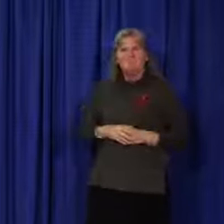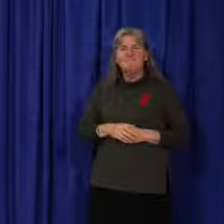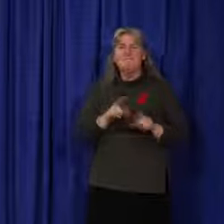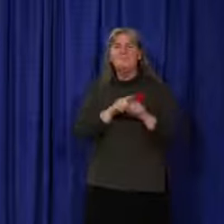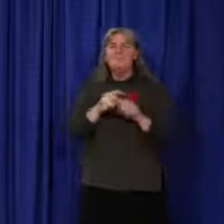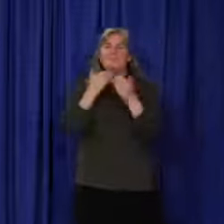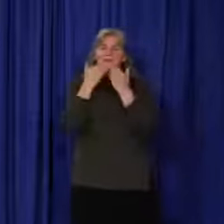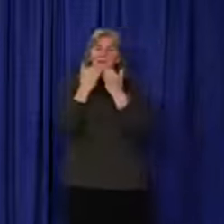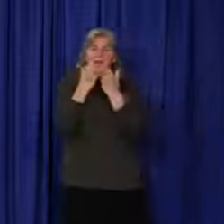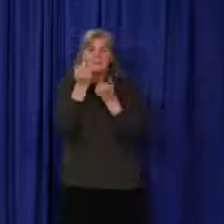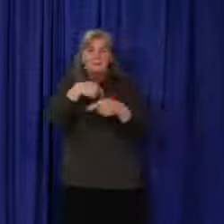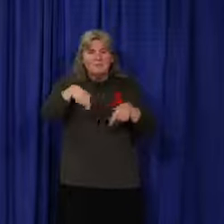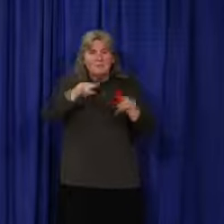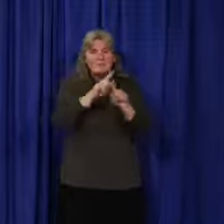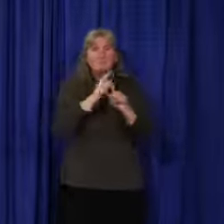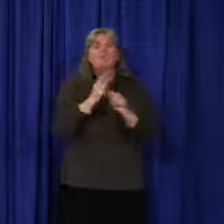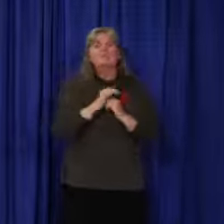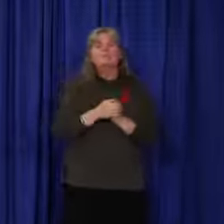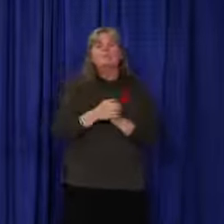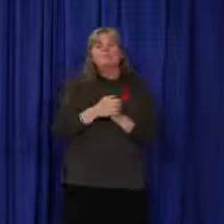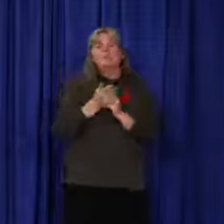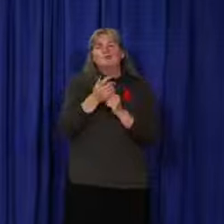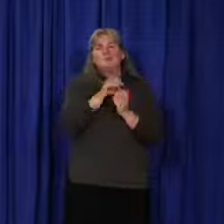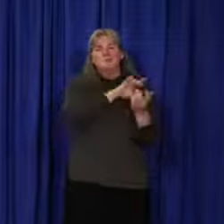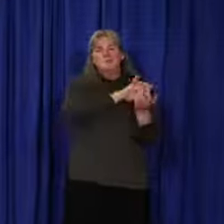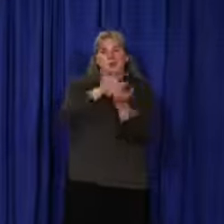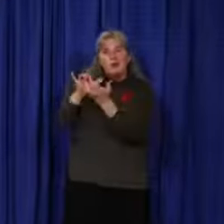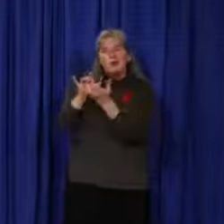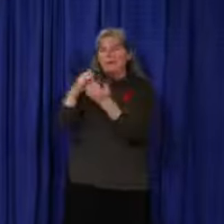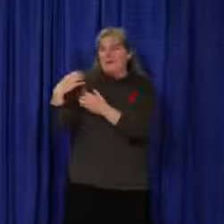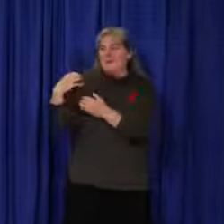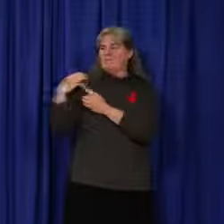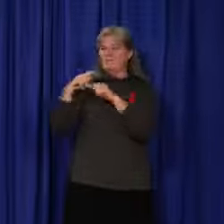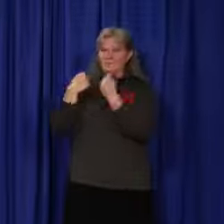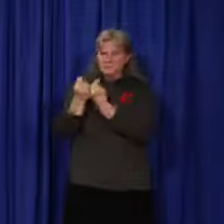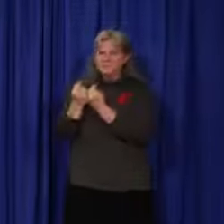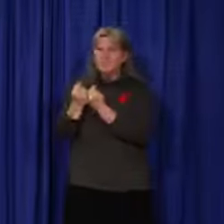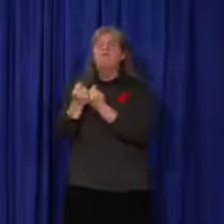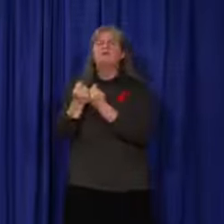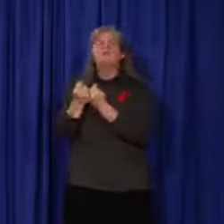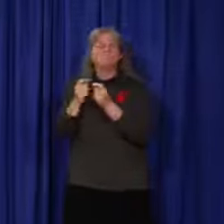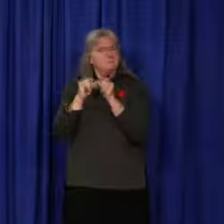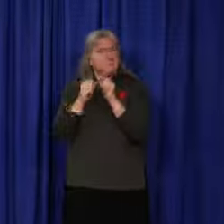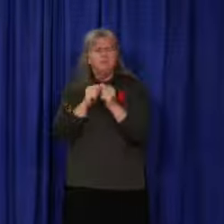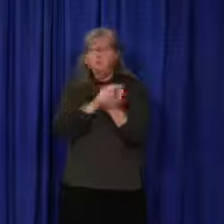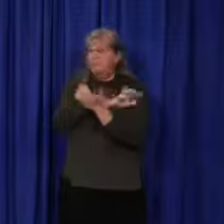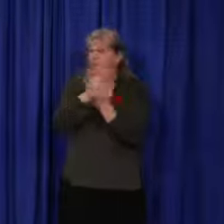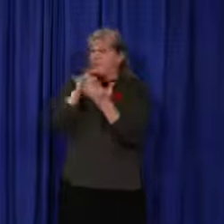self-isolate for 14 days when they arrive in Yukon. This restriction will only be